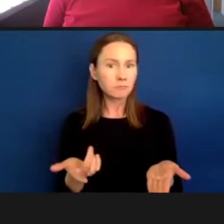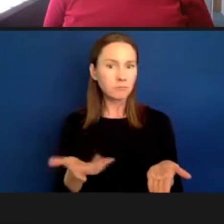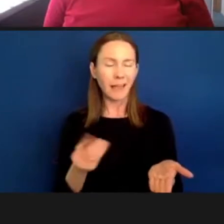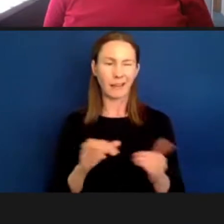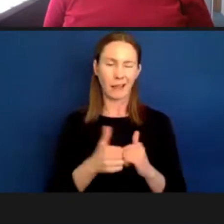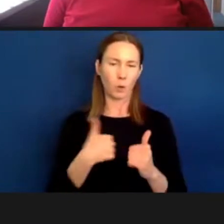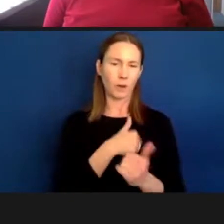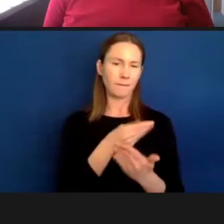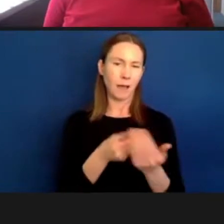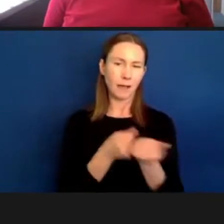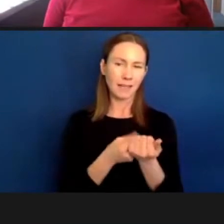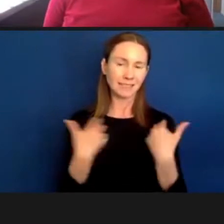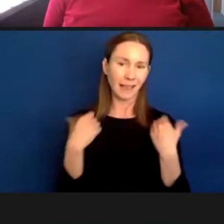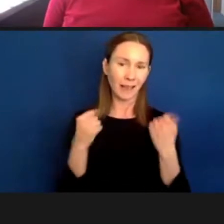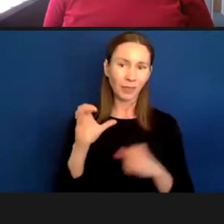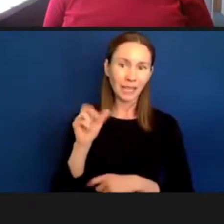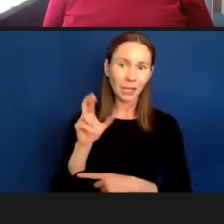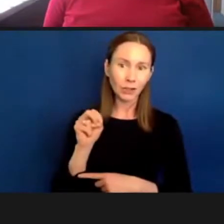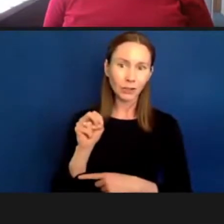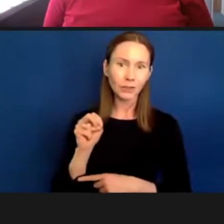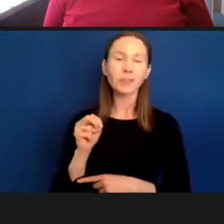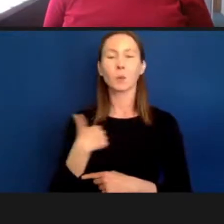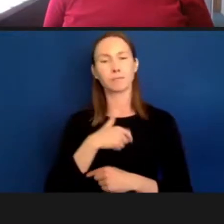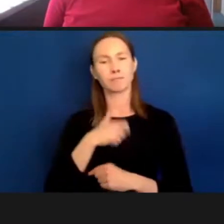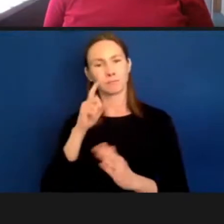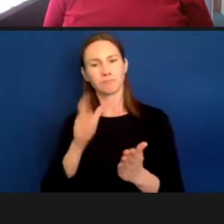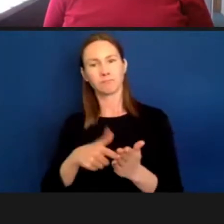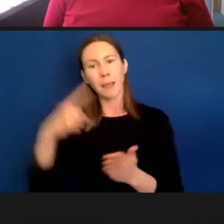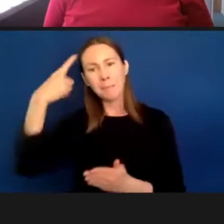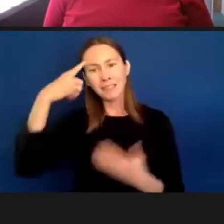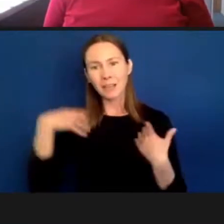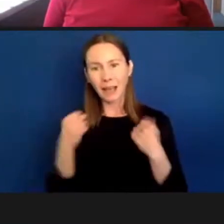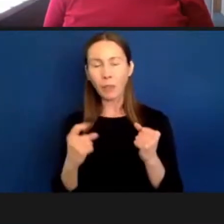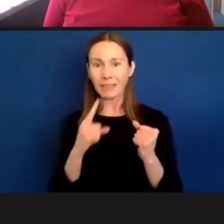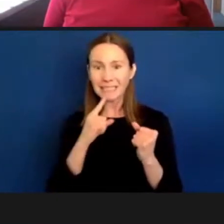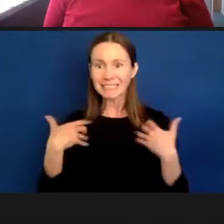healthcare, we fail to do. Is to recognize mental health as health.